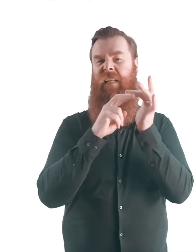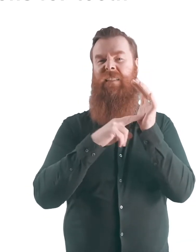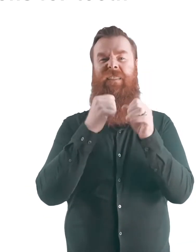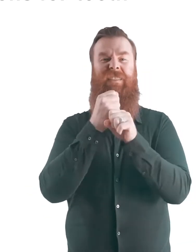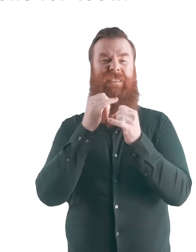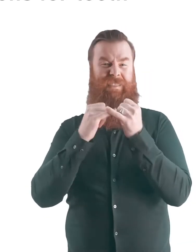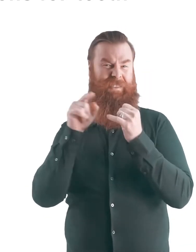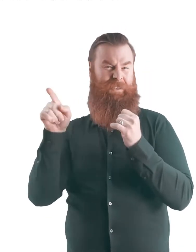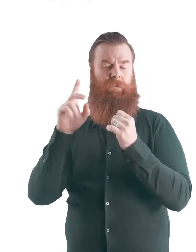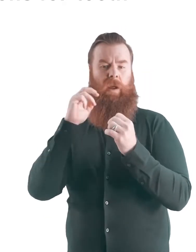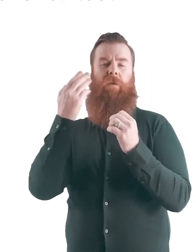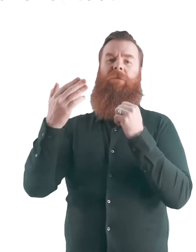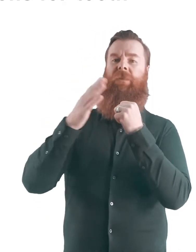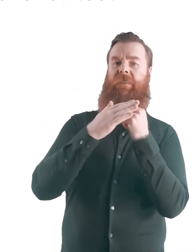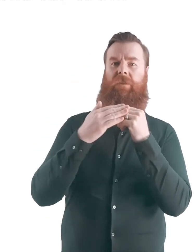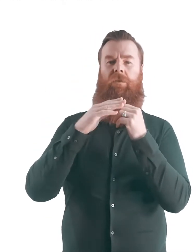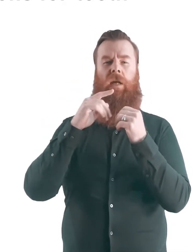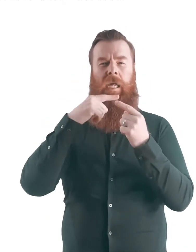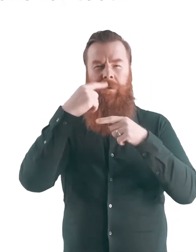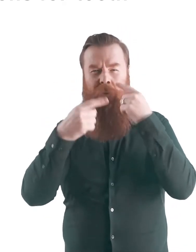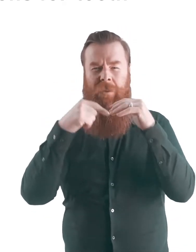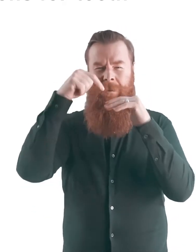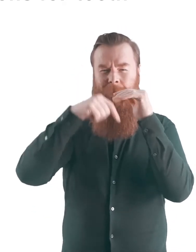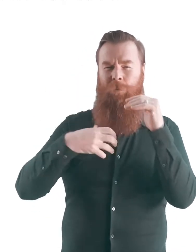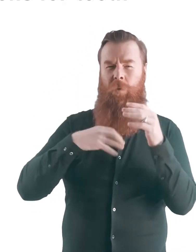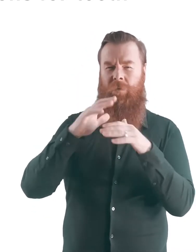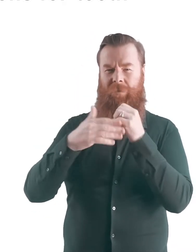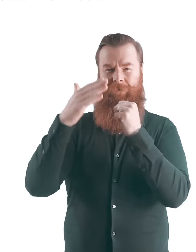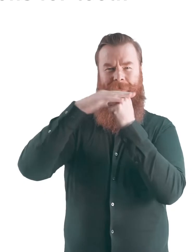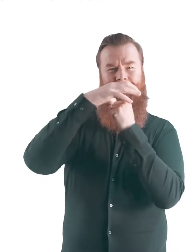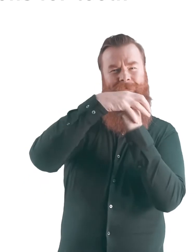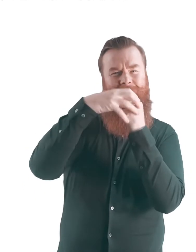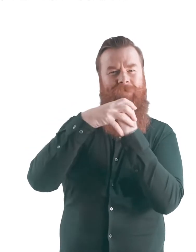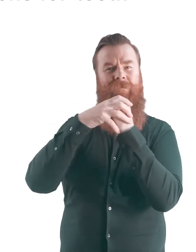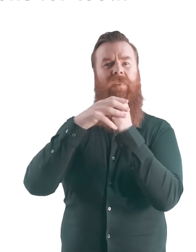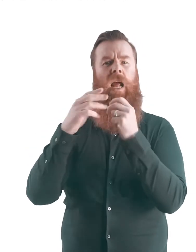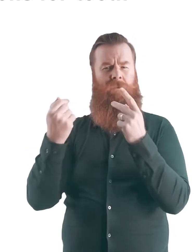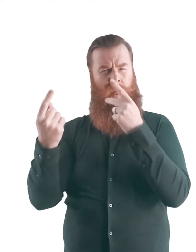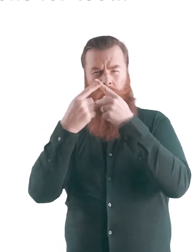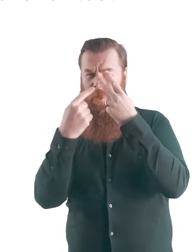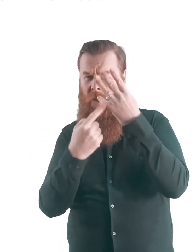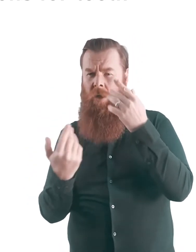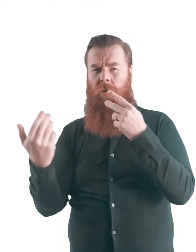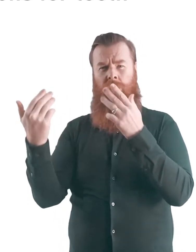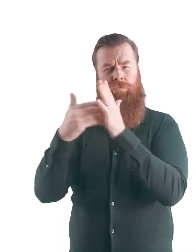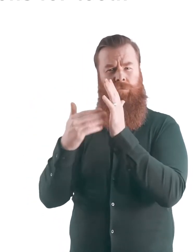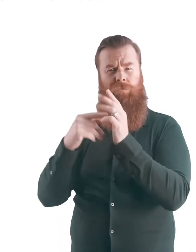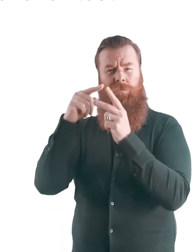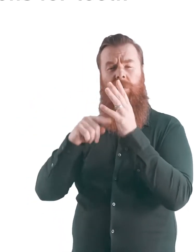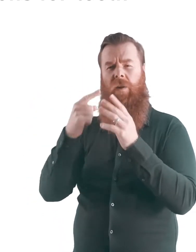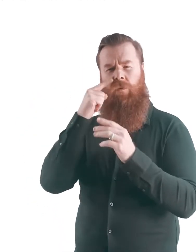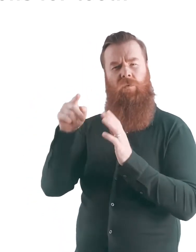You can learn more about different treatments in other 'Smiling Signs' videos.